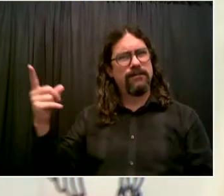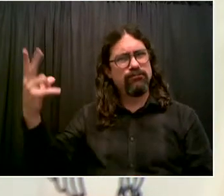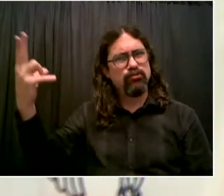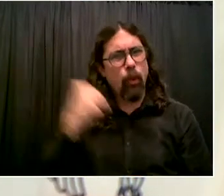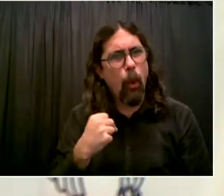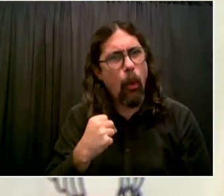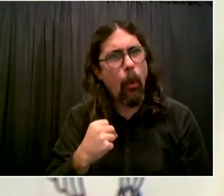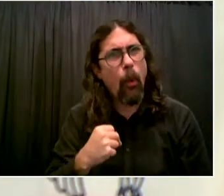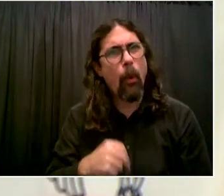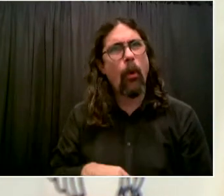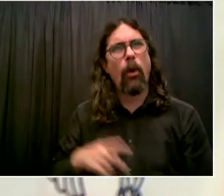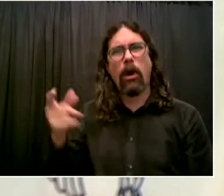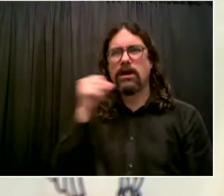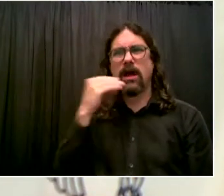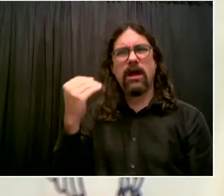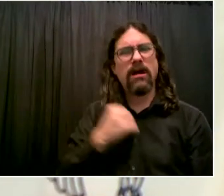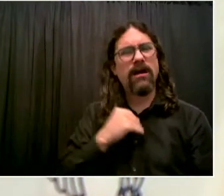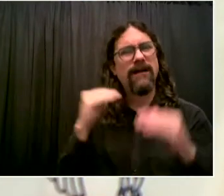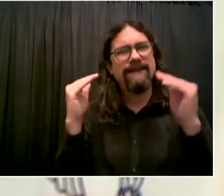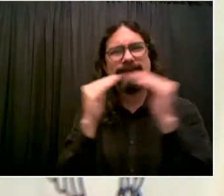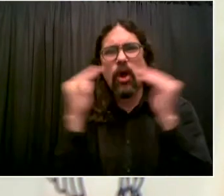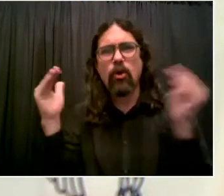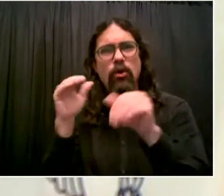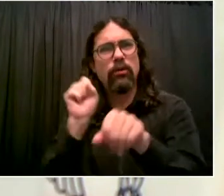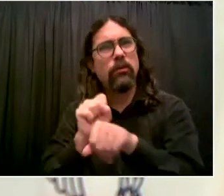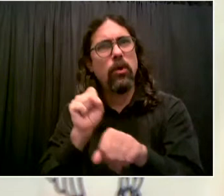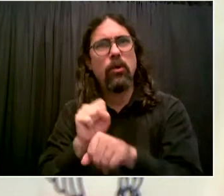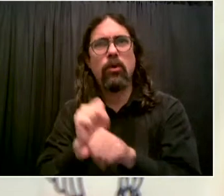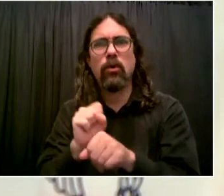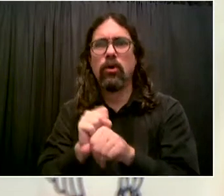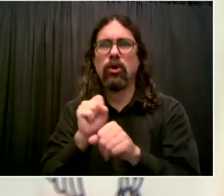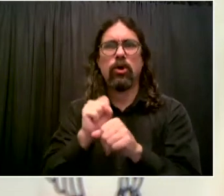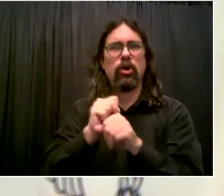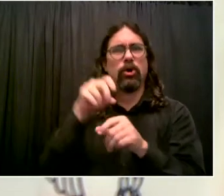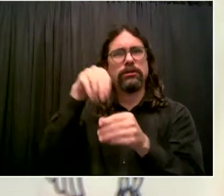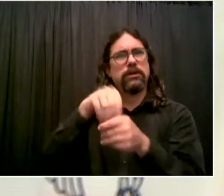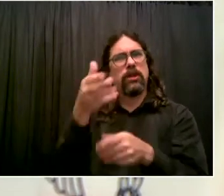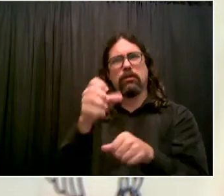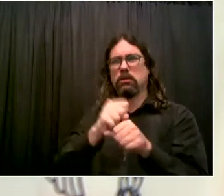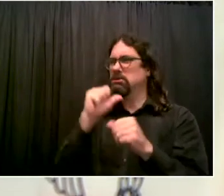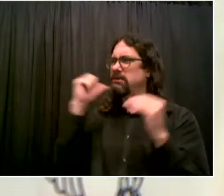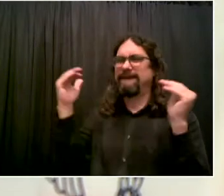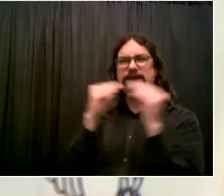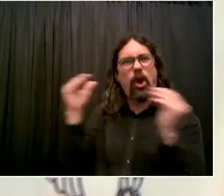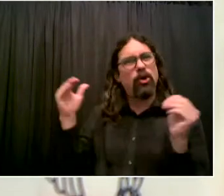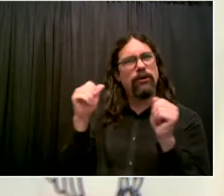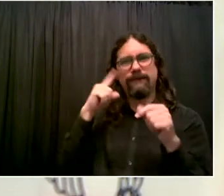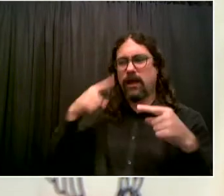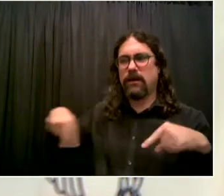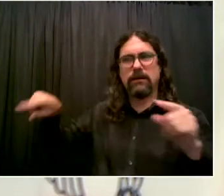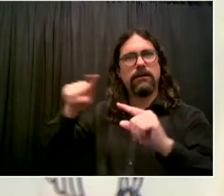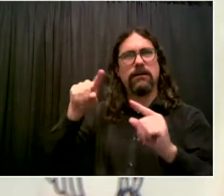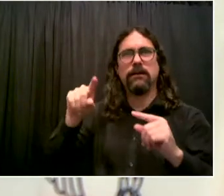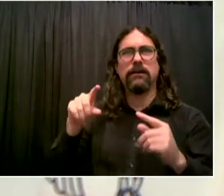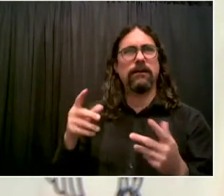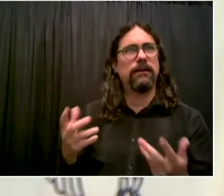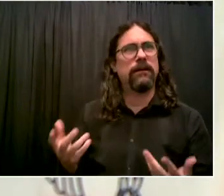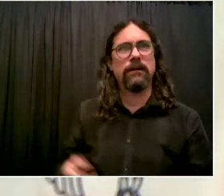DAYS OFF, I WAS DENIED THEM. THERE WAS ALLOTTED COME